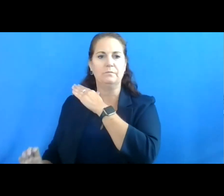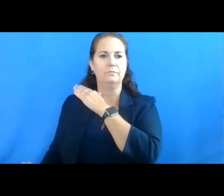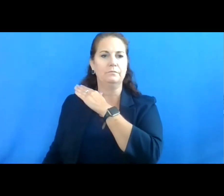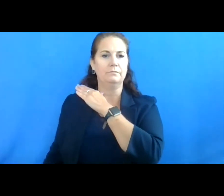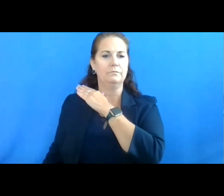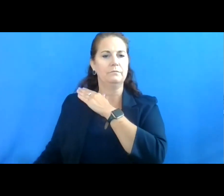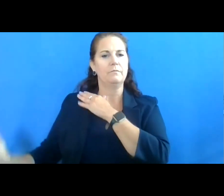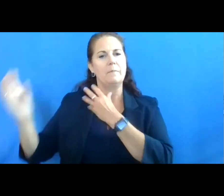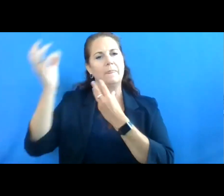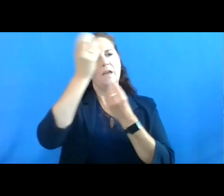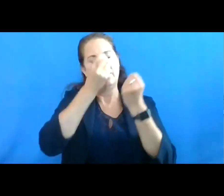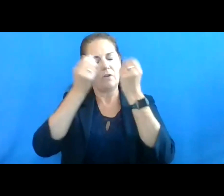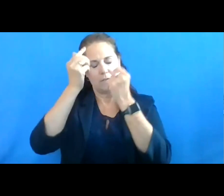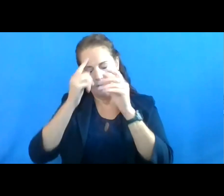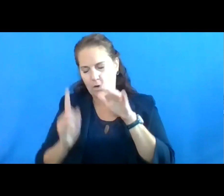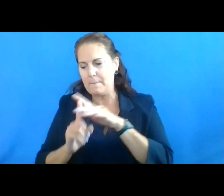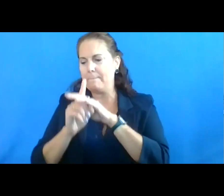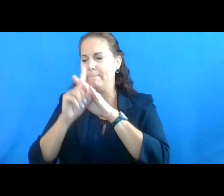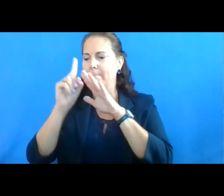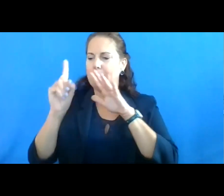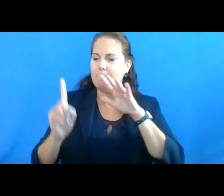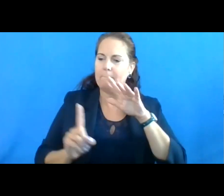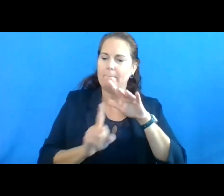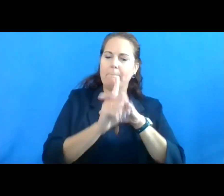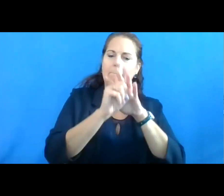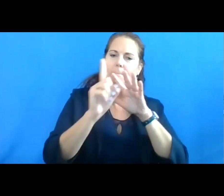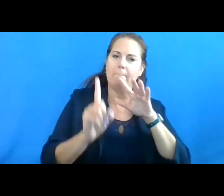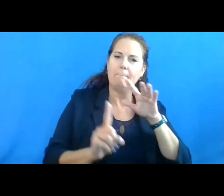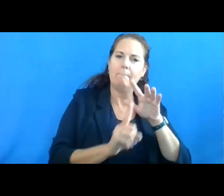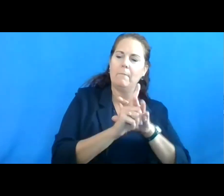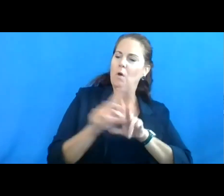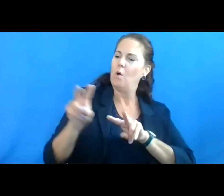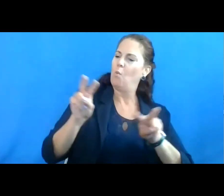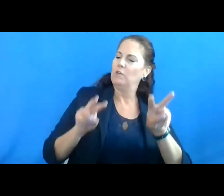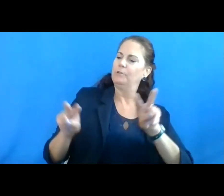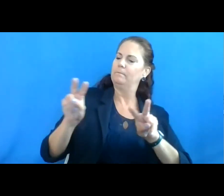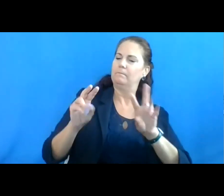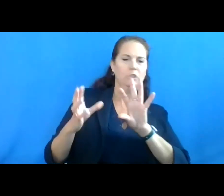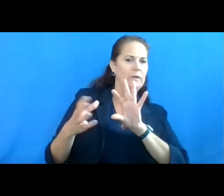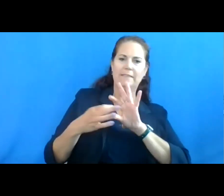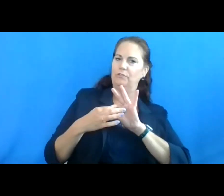Any thoughts that are coming. Just watching them and not attaching to them.